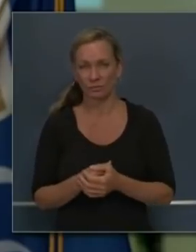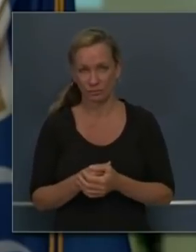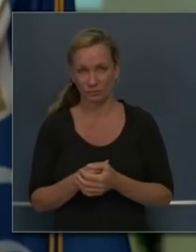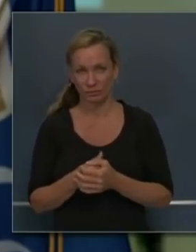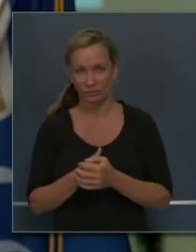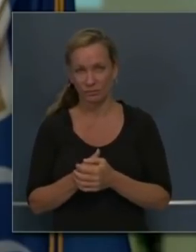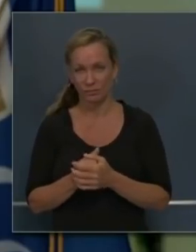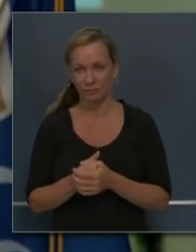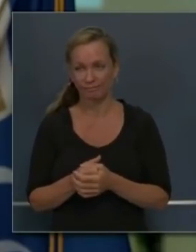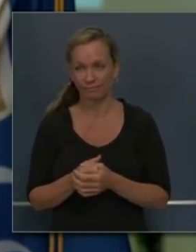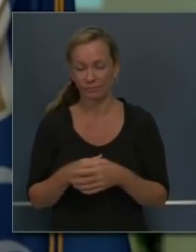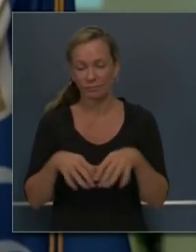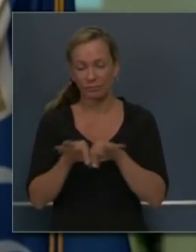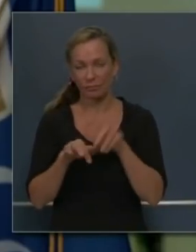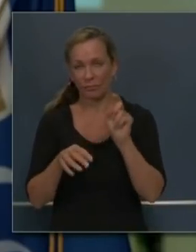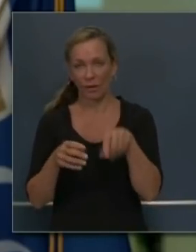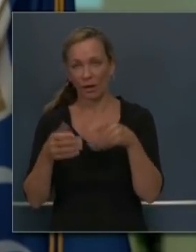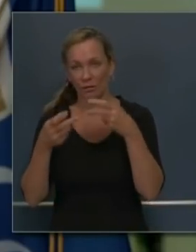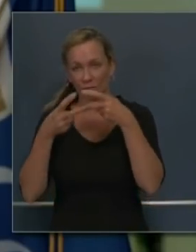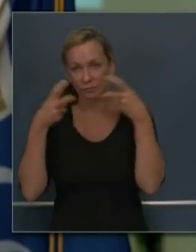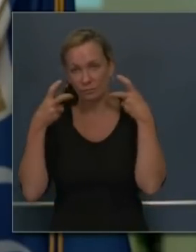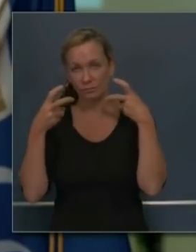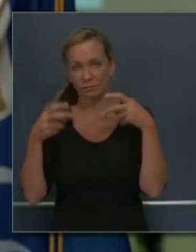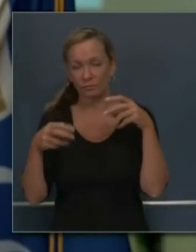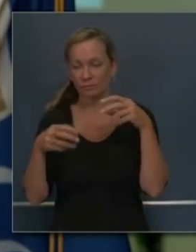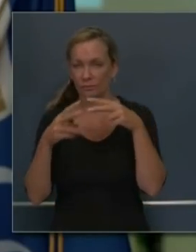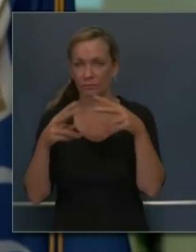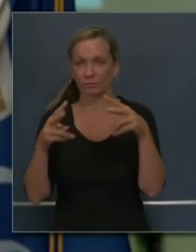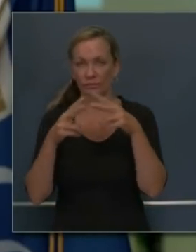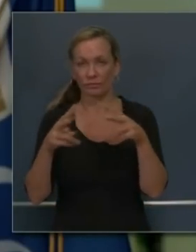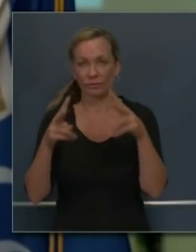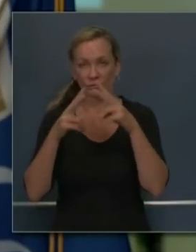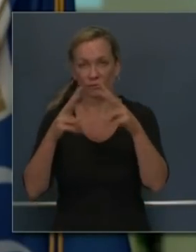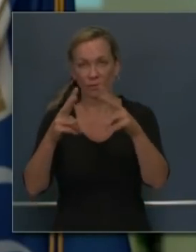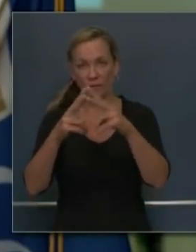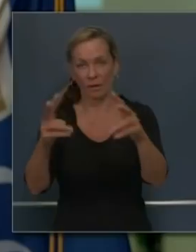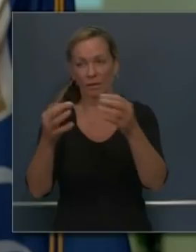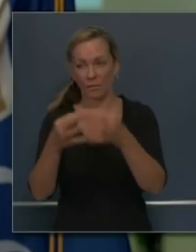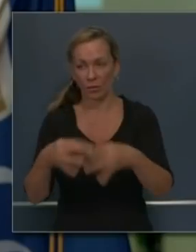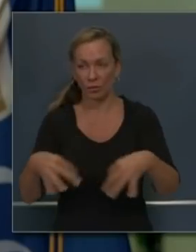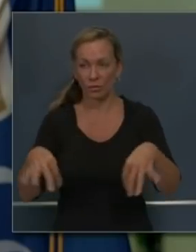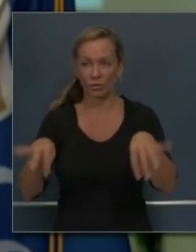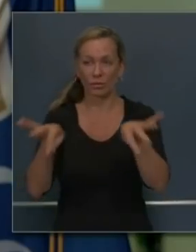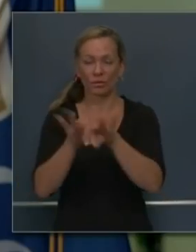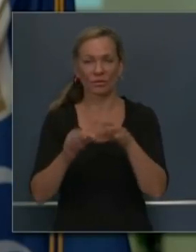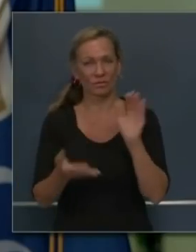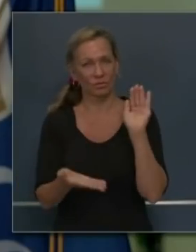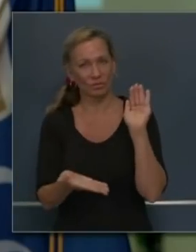WILDFIRES HAVE MOVED INTO THAT CURRENT OCCUPATION OF RUNNING